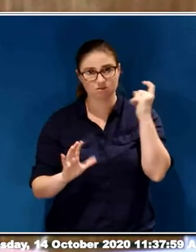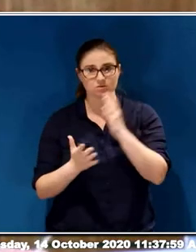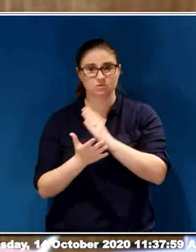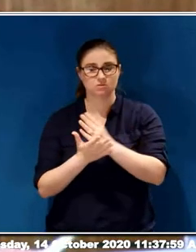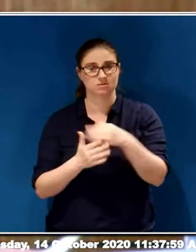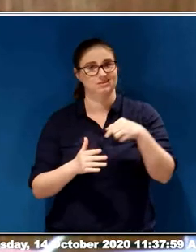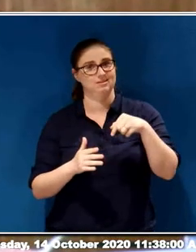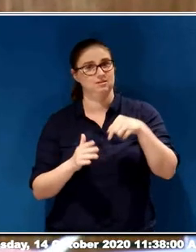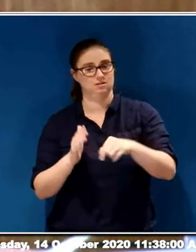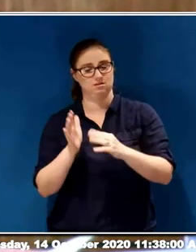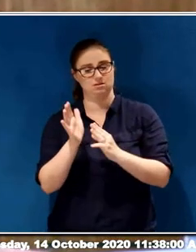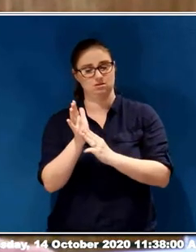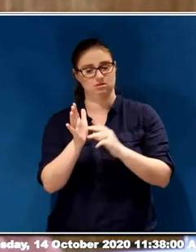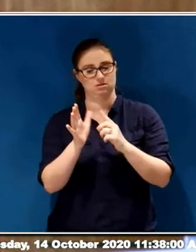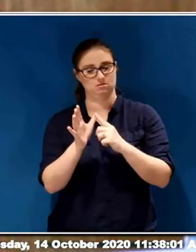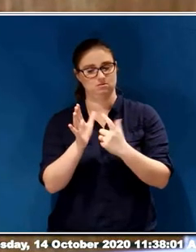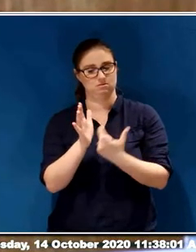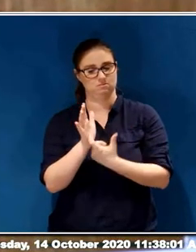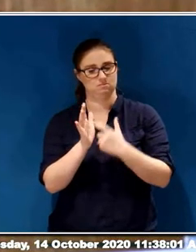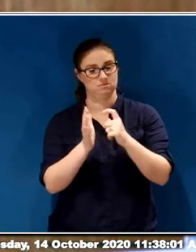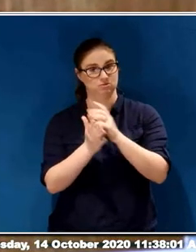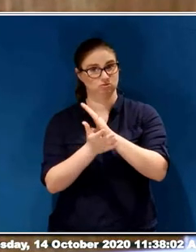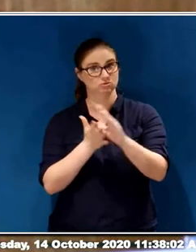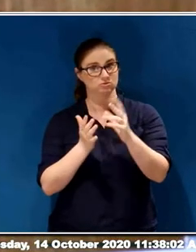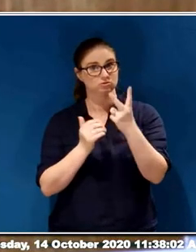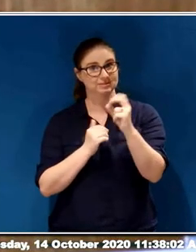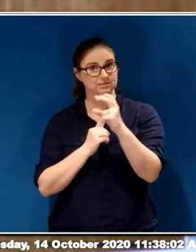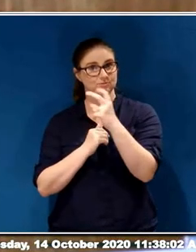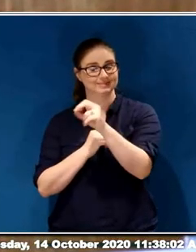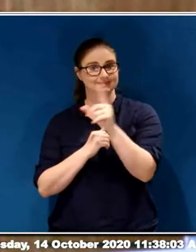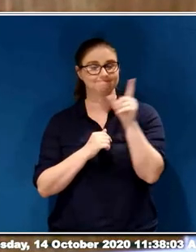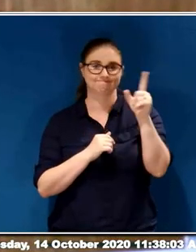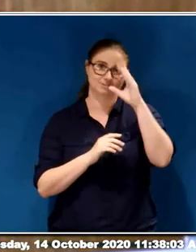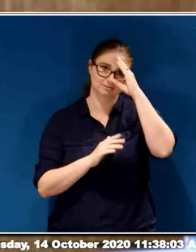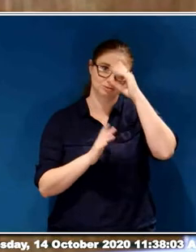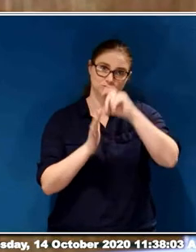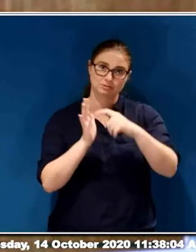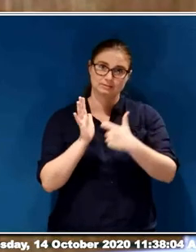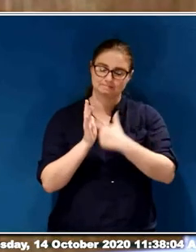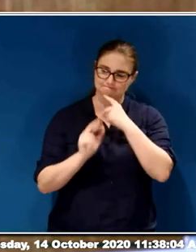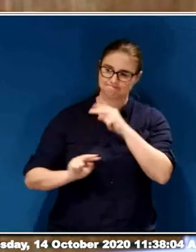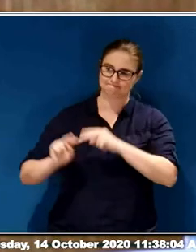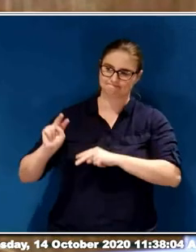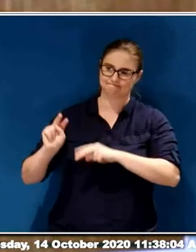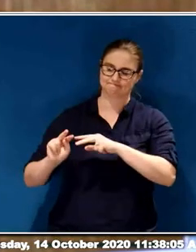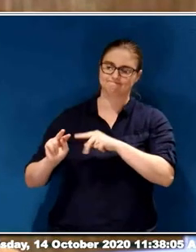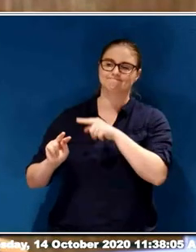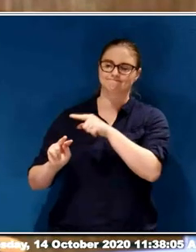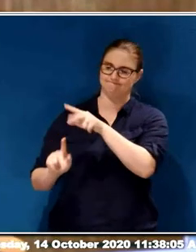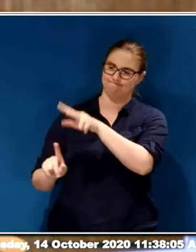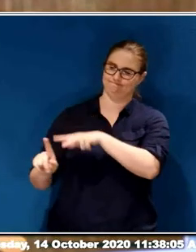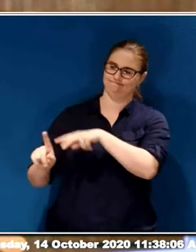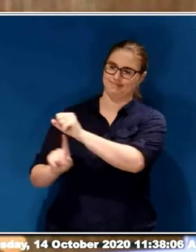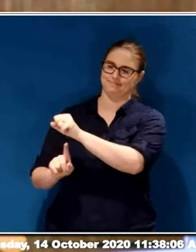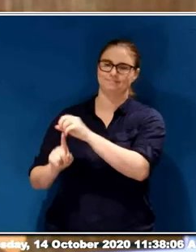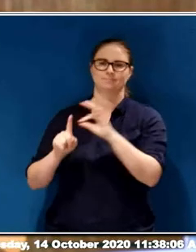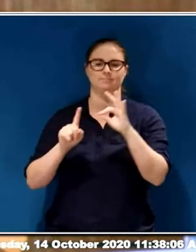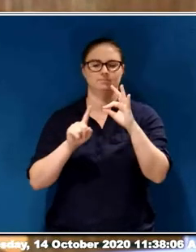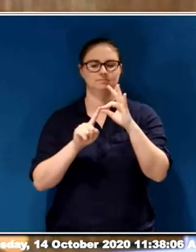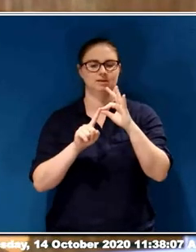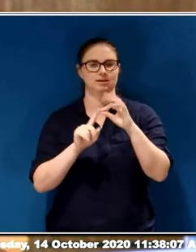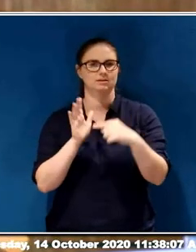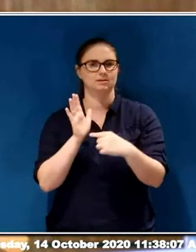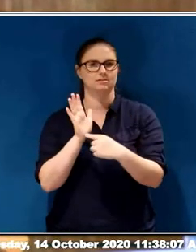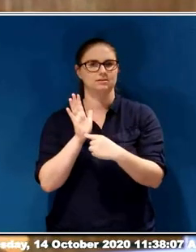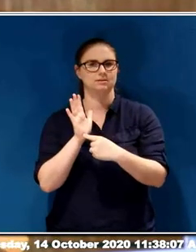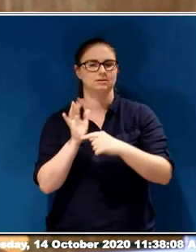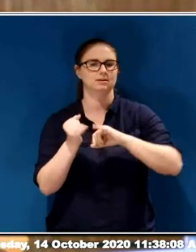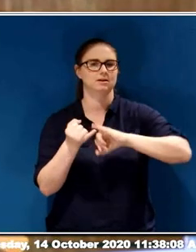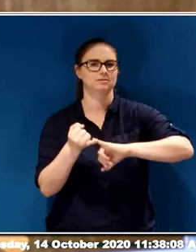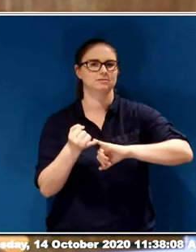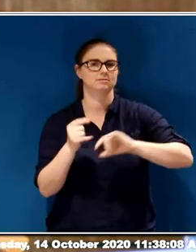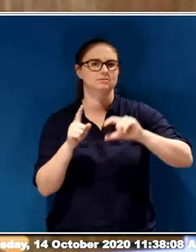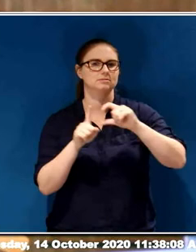with PTSD and the severity of that has seen him unable to exist